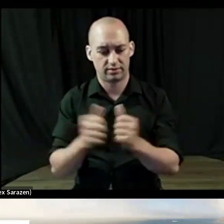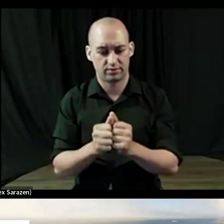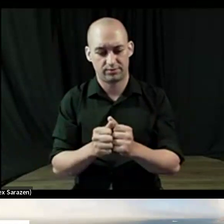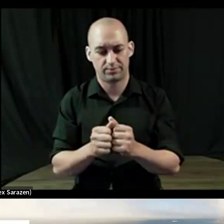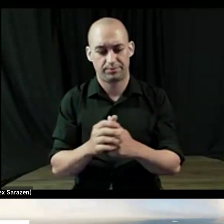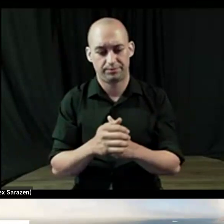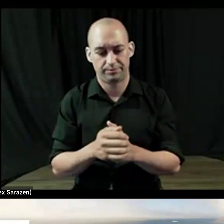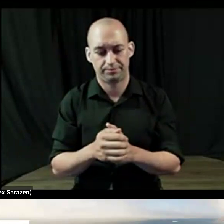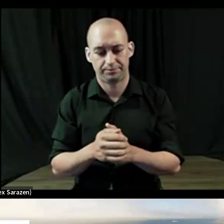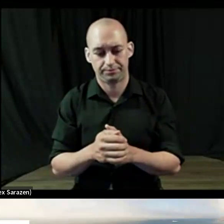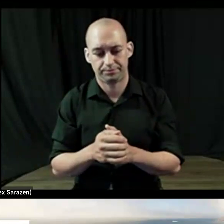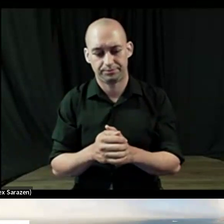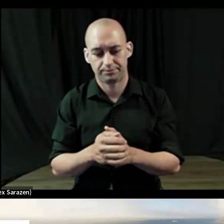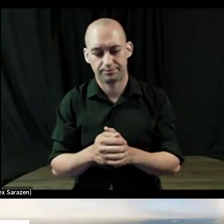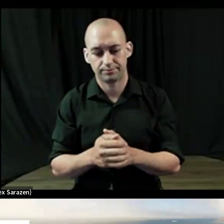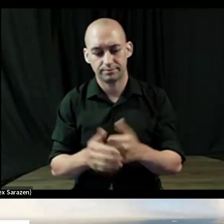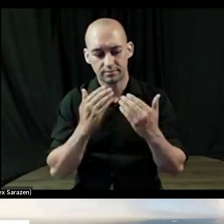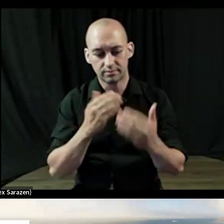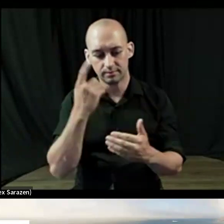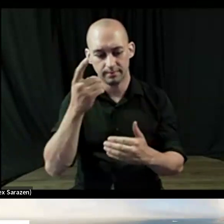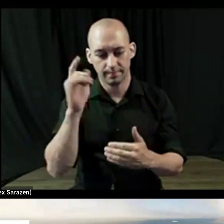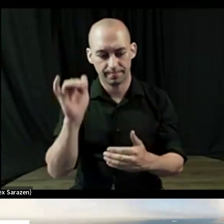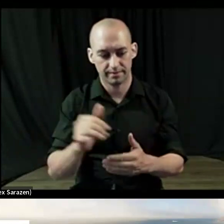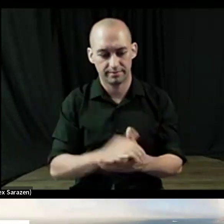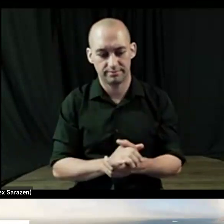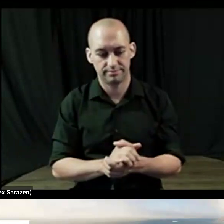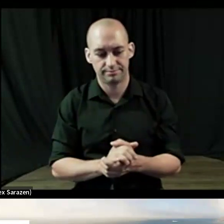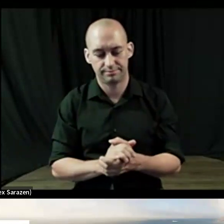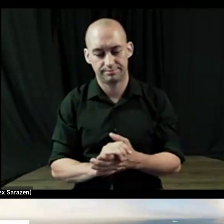that time. So thank you for that. Great. Thank you, Scott. Thank you,